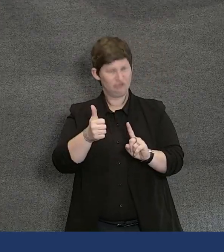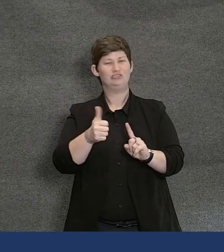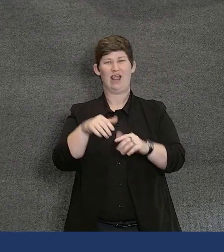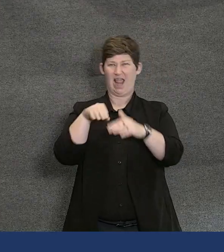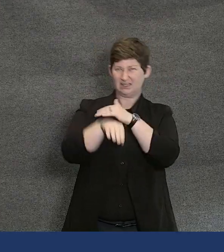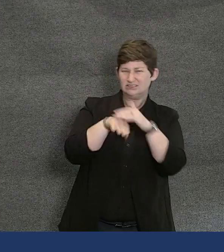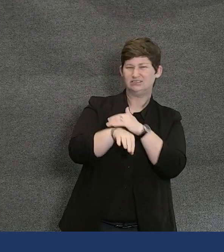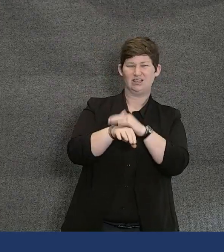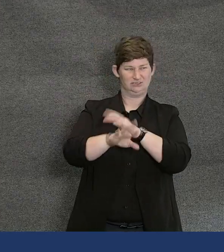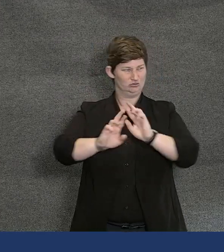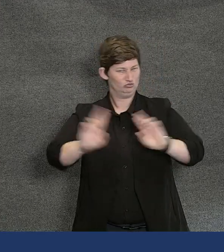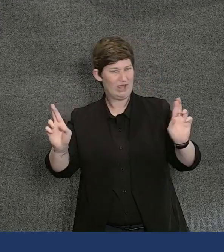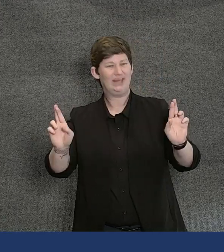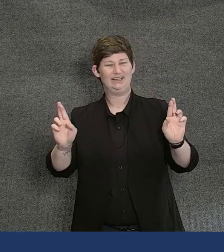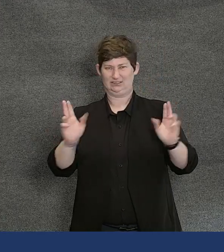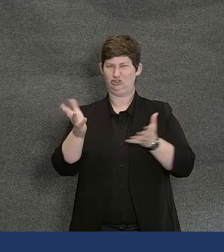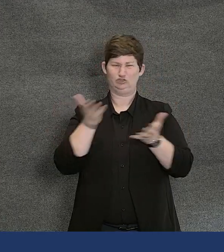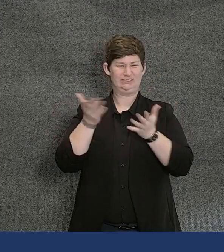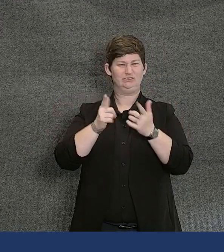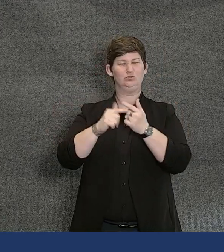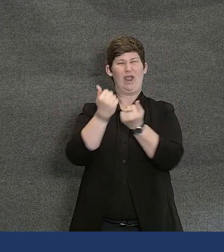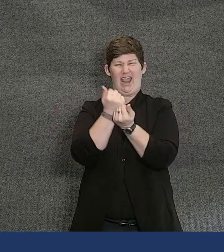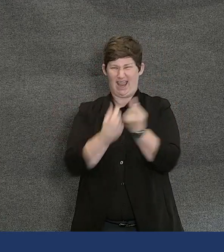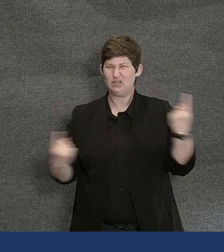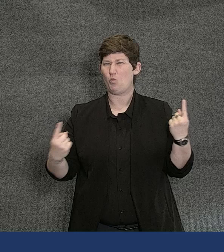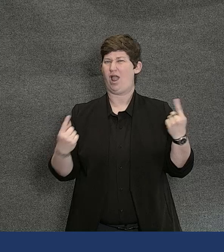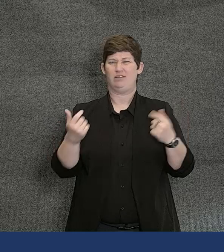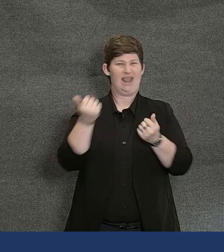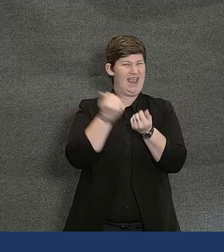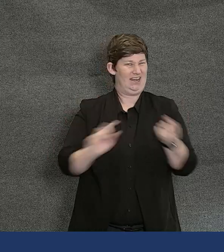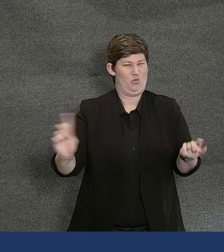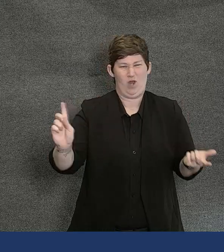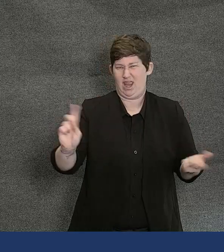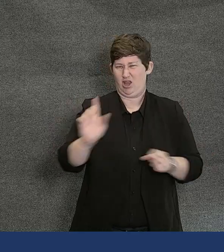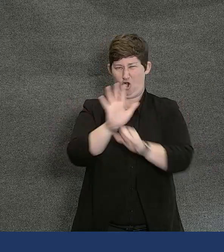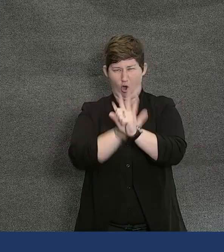service to anyone who lives anywhere. I think that's a minimal expectation.